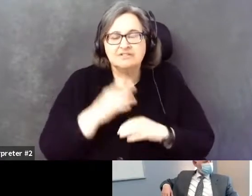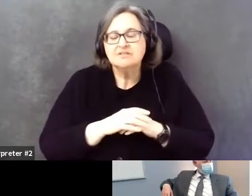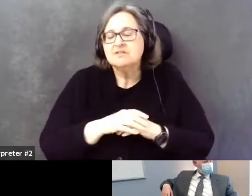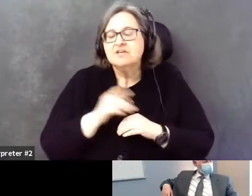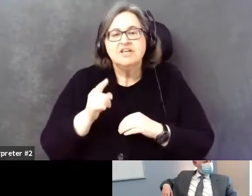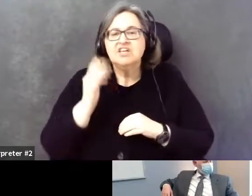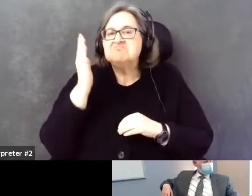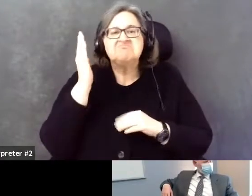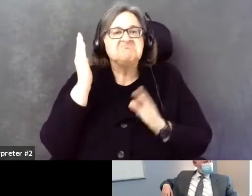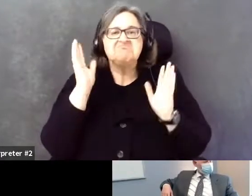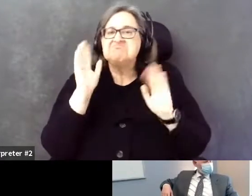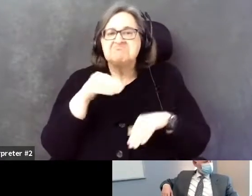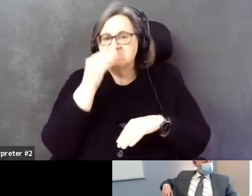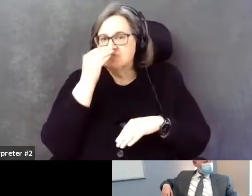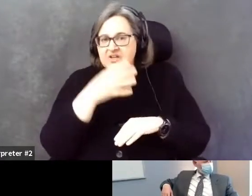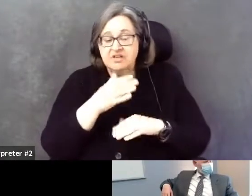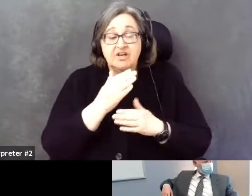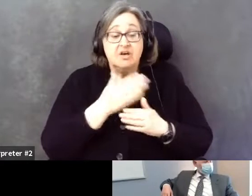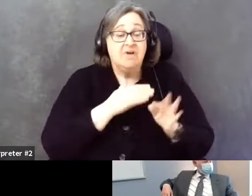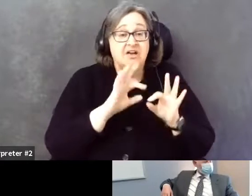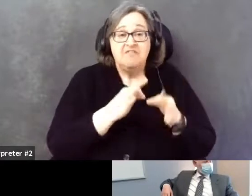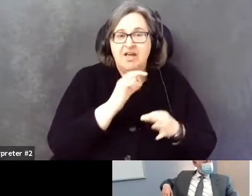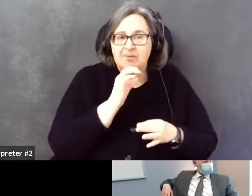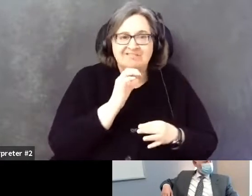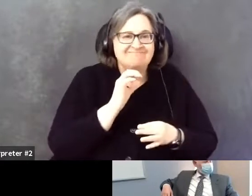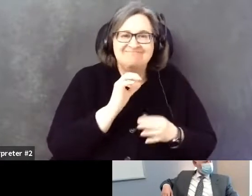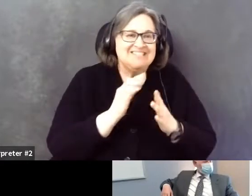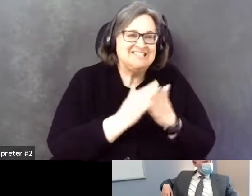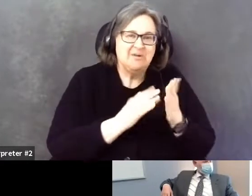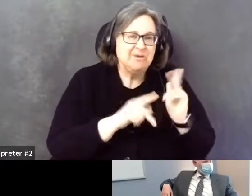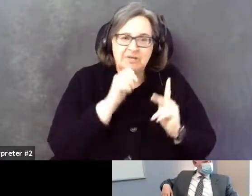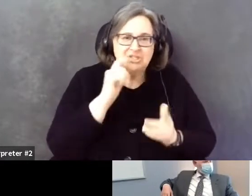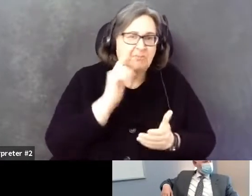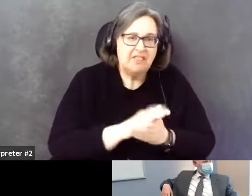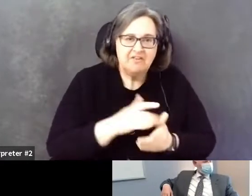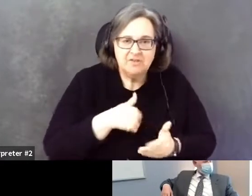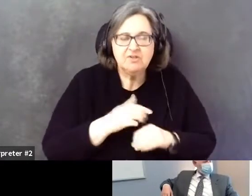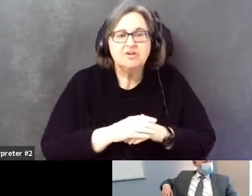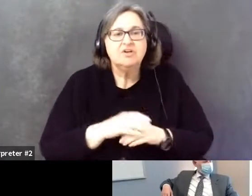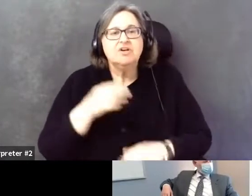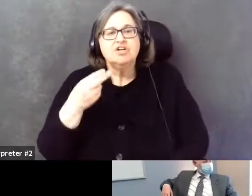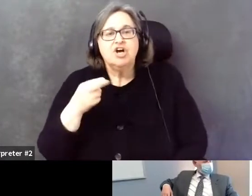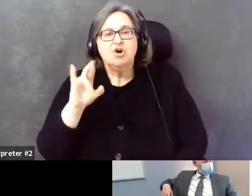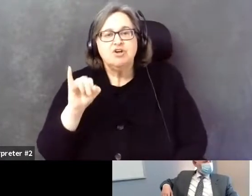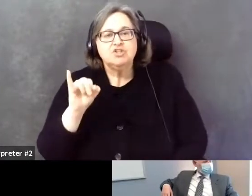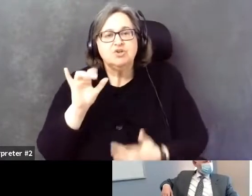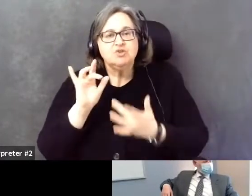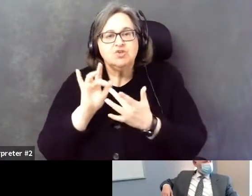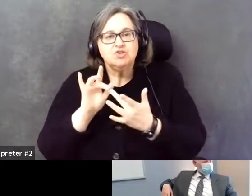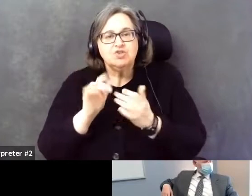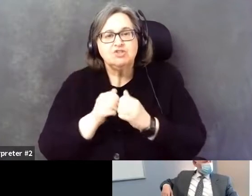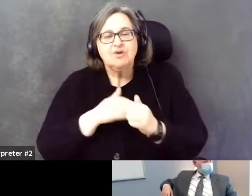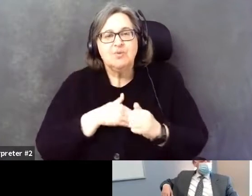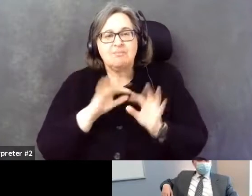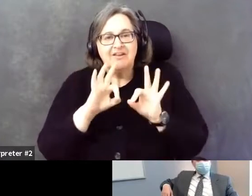My family some in the beginning didn't believe me until RHI spoke with my family to help